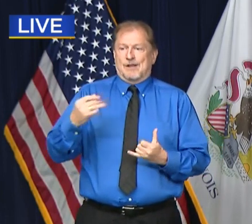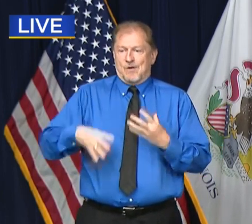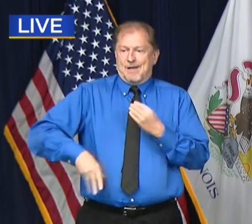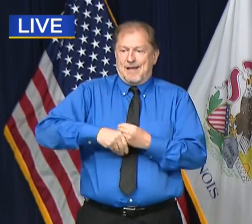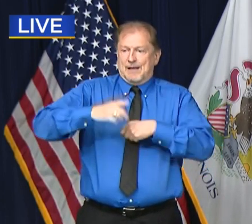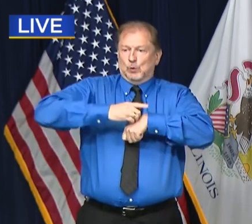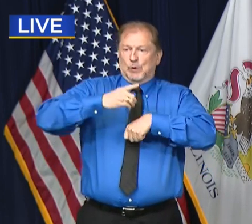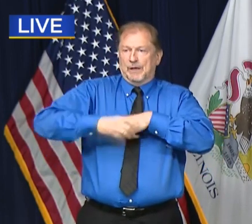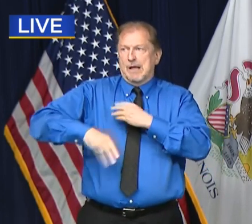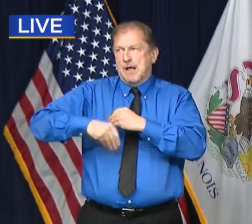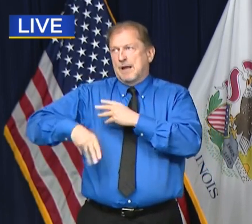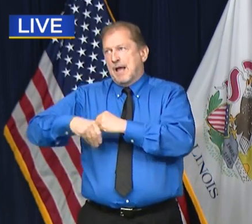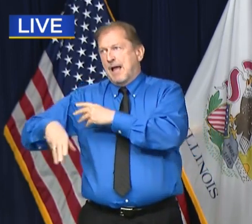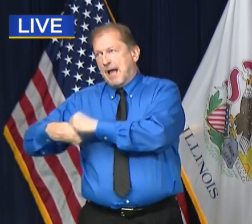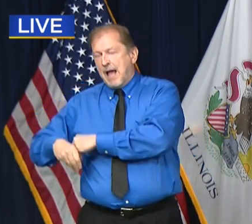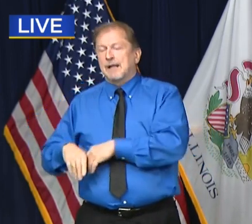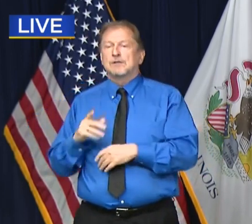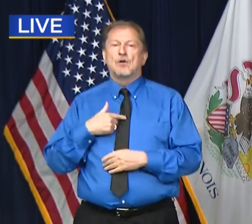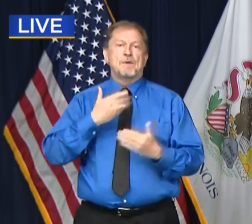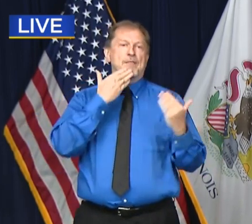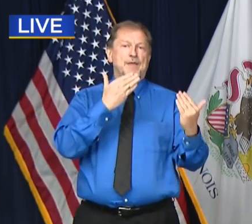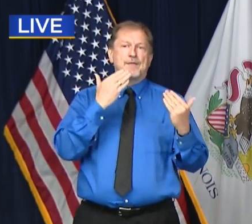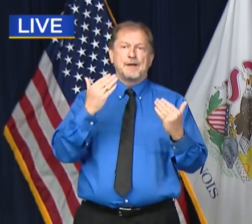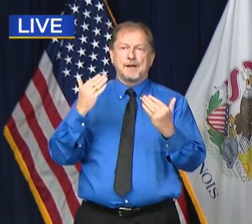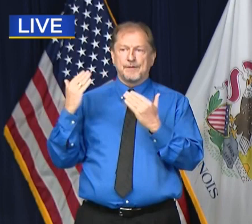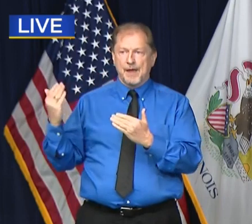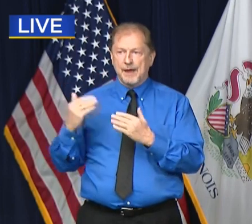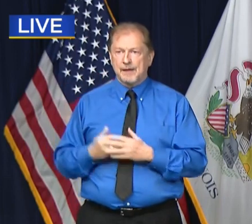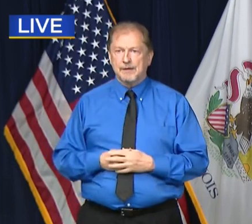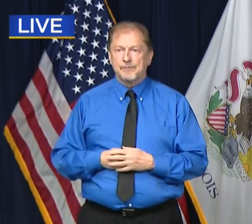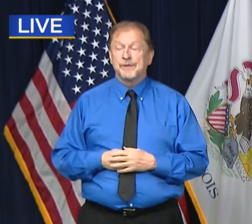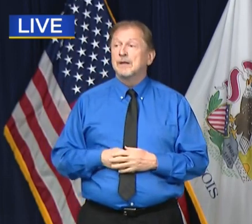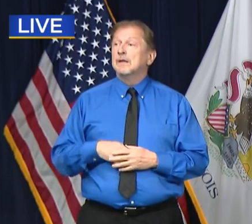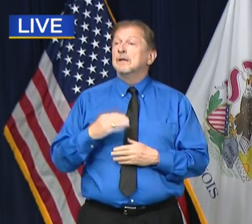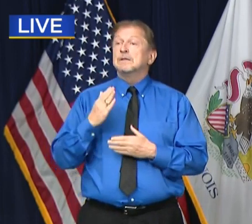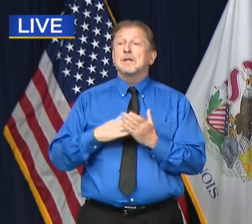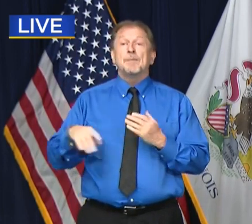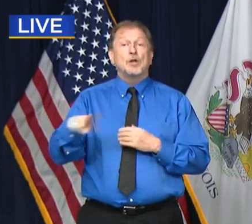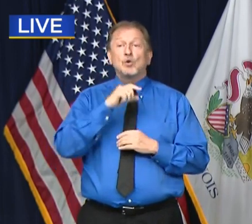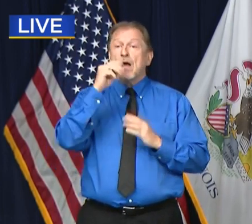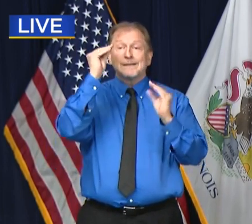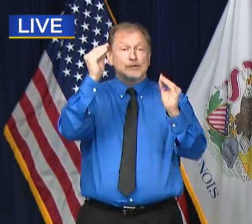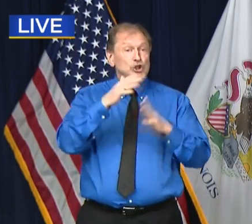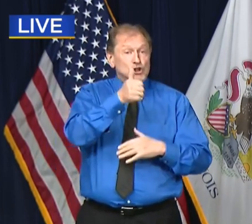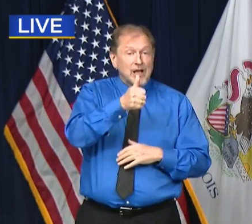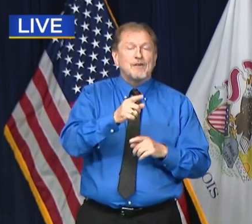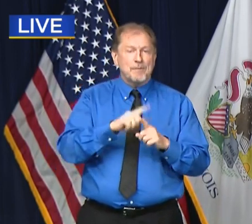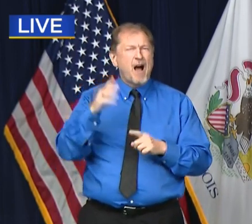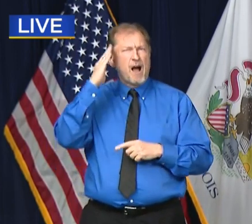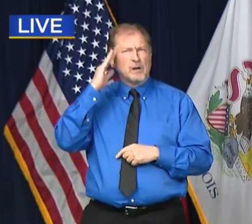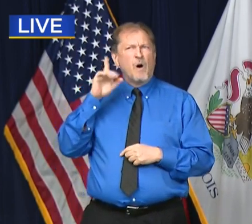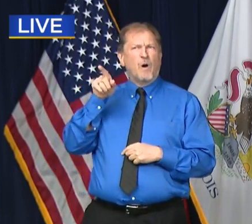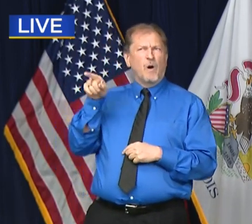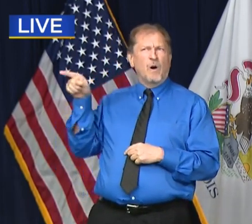FOR STEPPING INTO A ROLE MAY NEVER HAVE EXPECTED NEED TO FILL ALL THE DIFFERENT ROLES THAT YOU ARE FEELING RIGHT NOW.